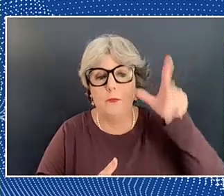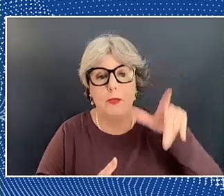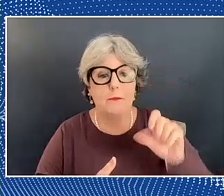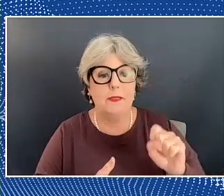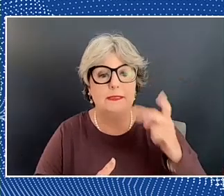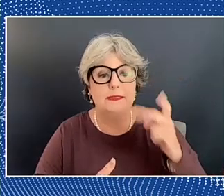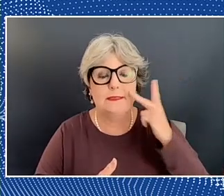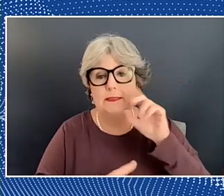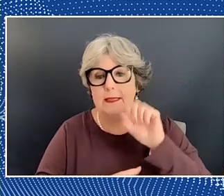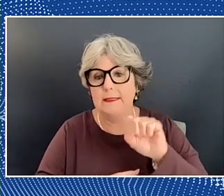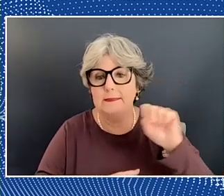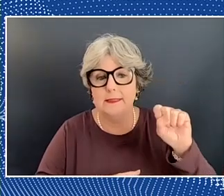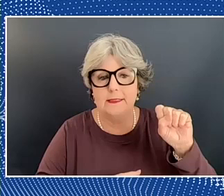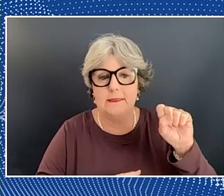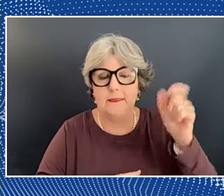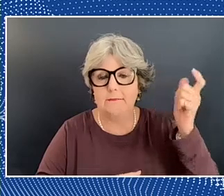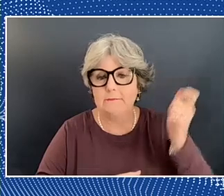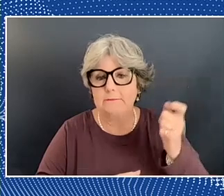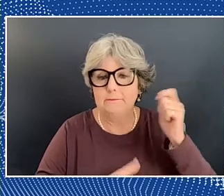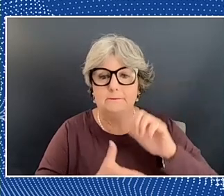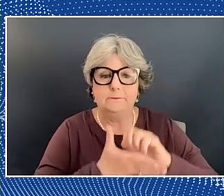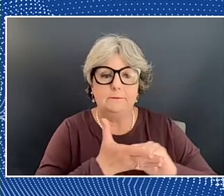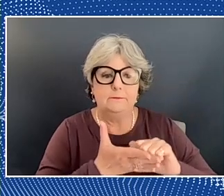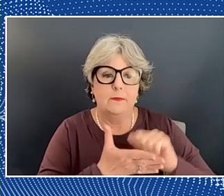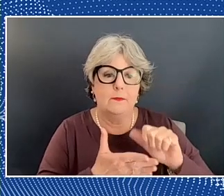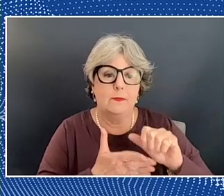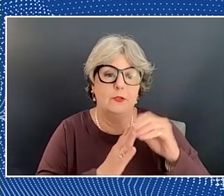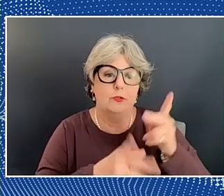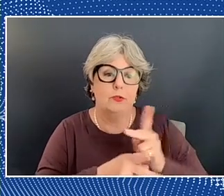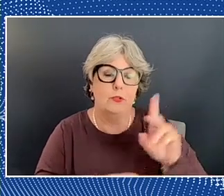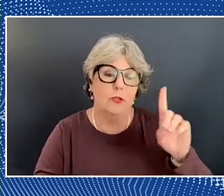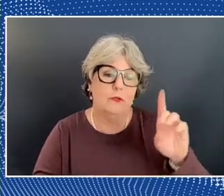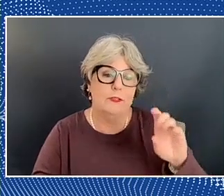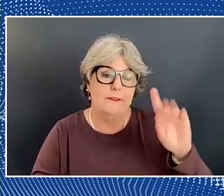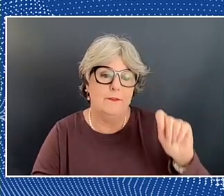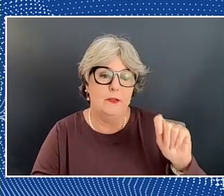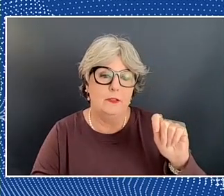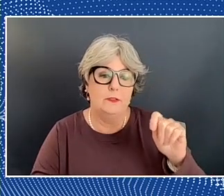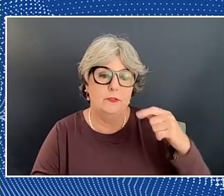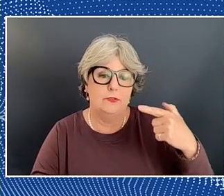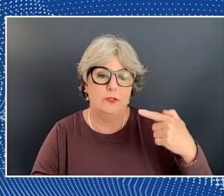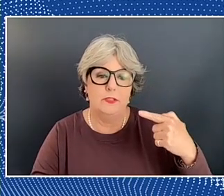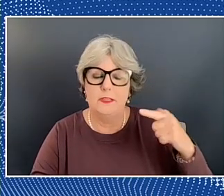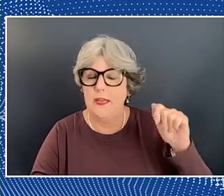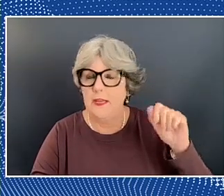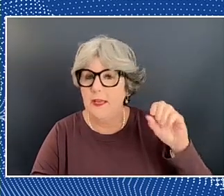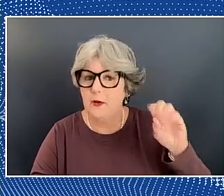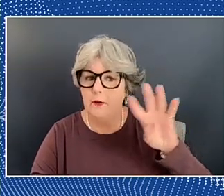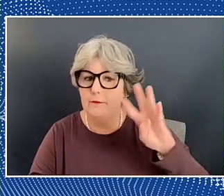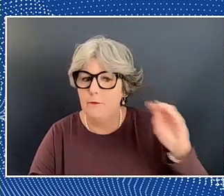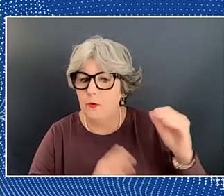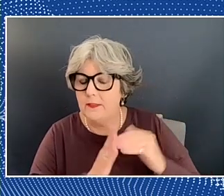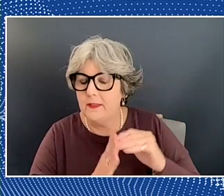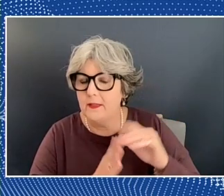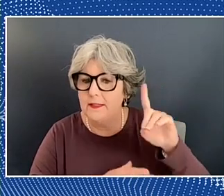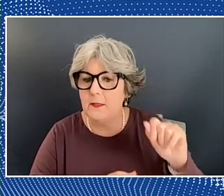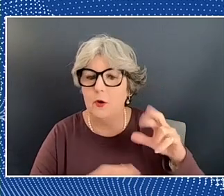payments withheld due to student loan default. According to the GIO, 40,000 disabled or retired Parent PLUS borrowers